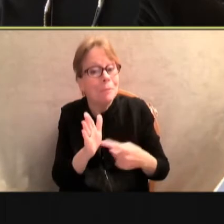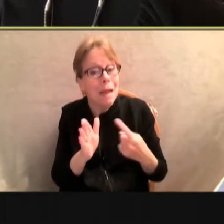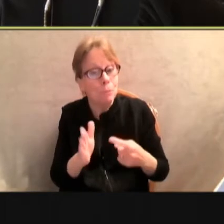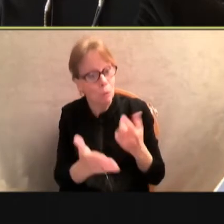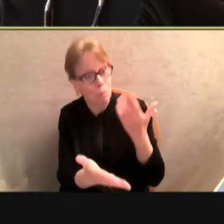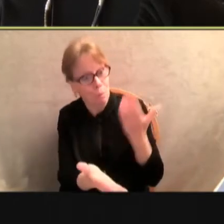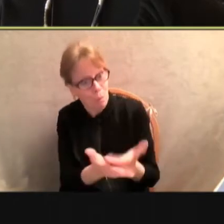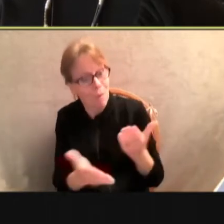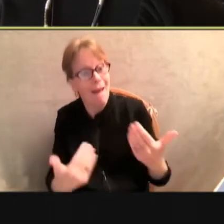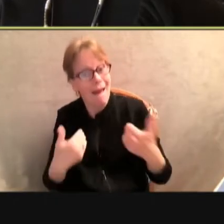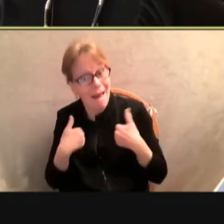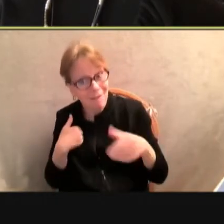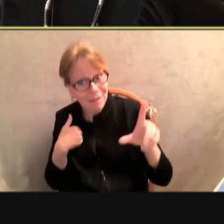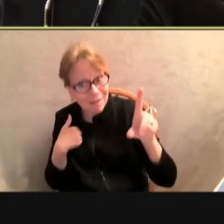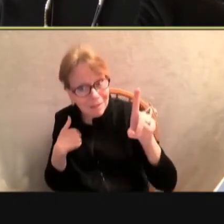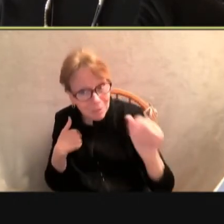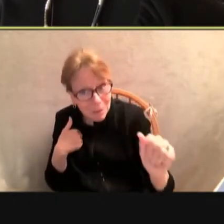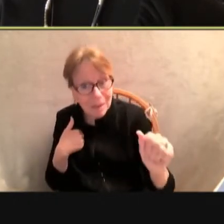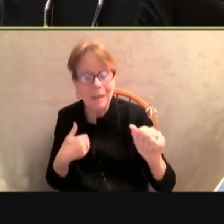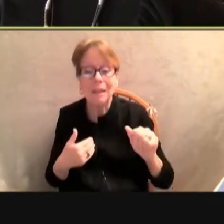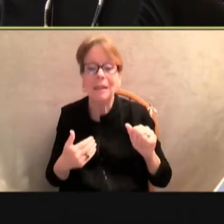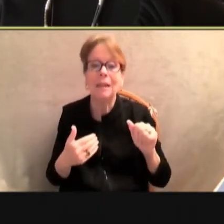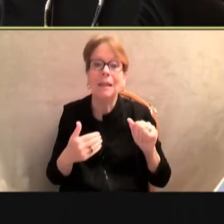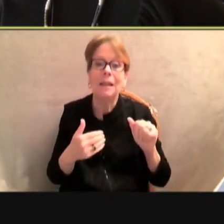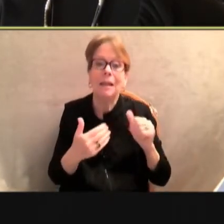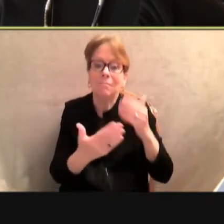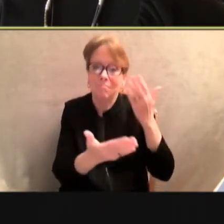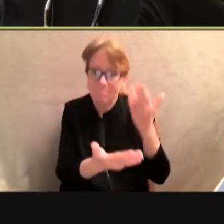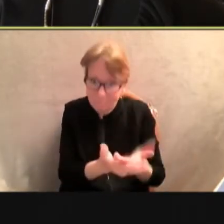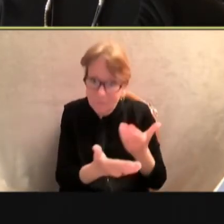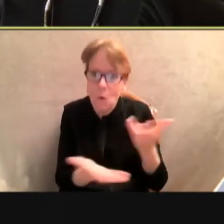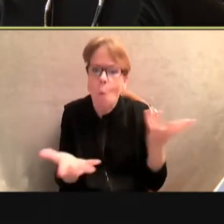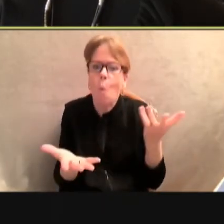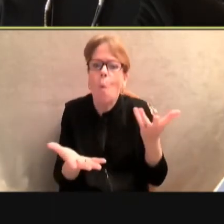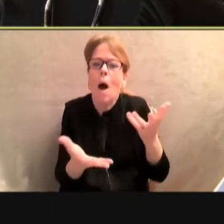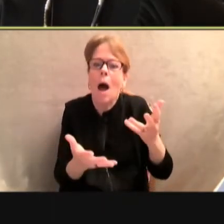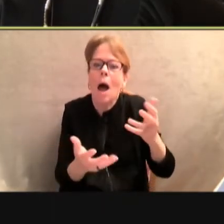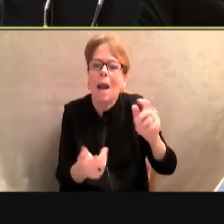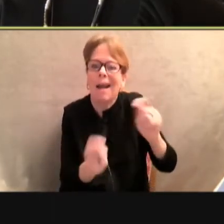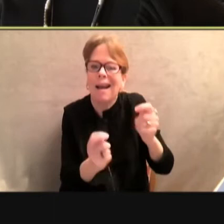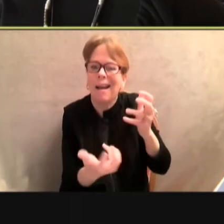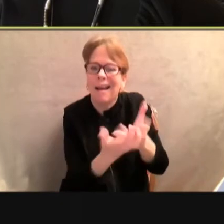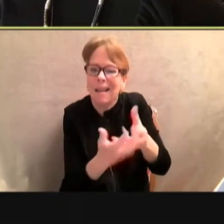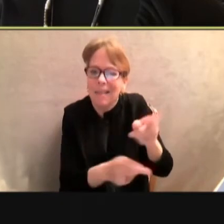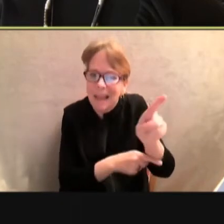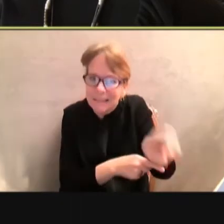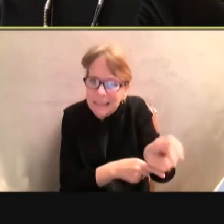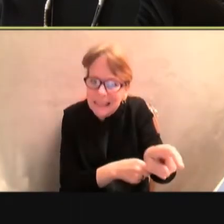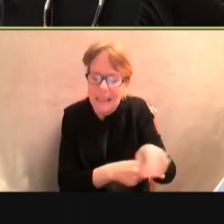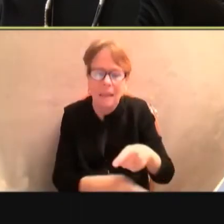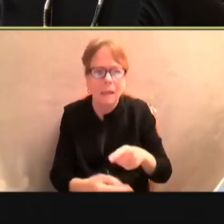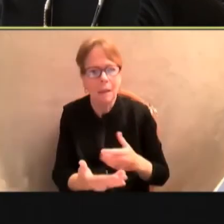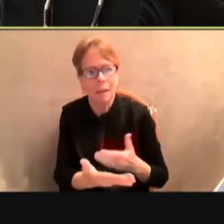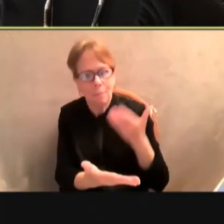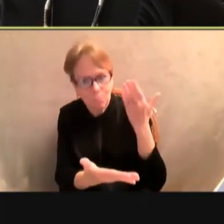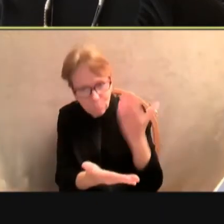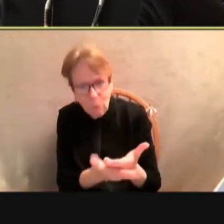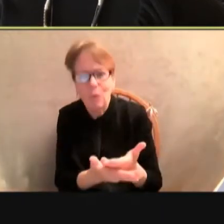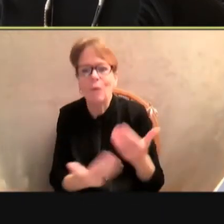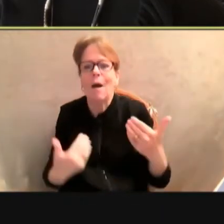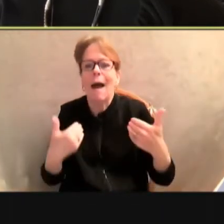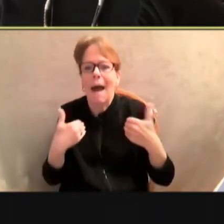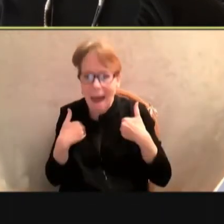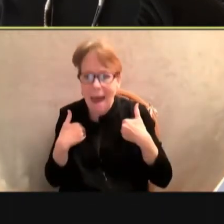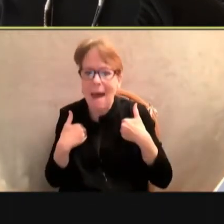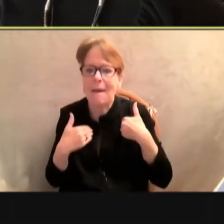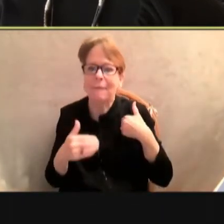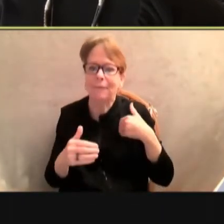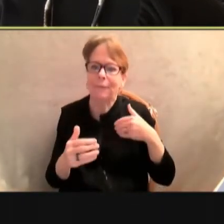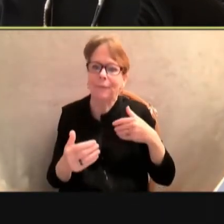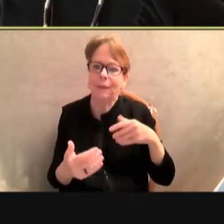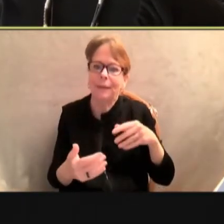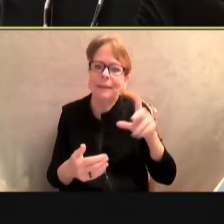to provide multiple objective and well validated data from objective and well validated measures,